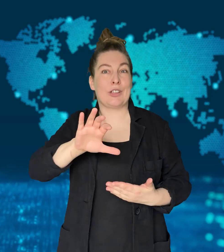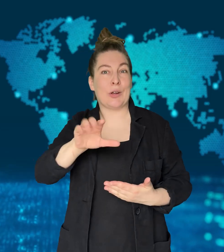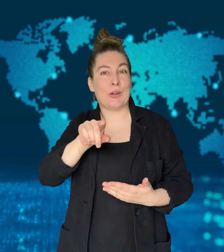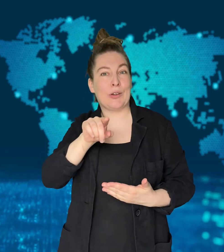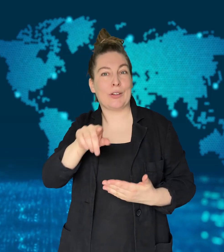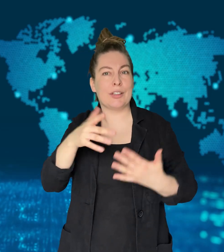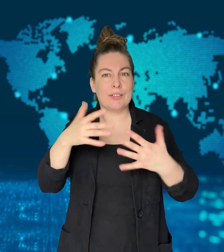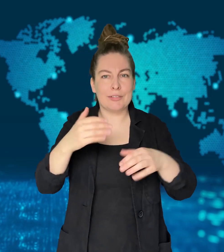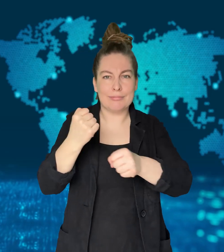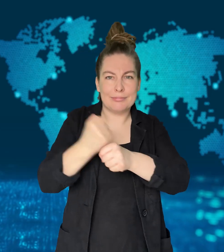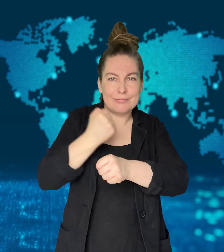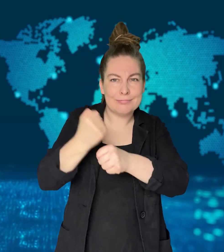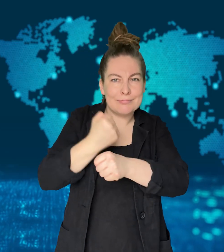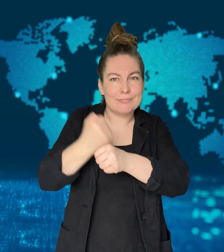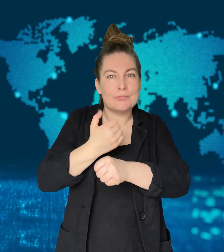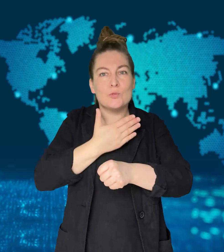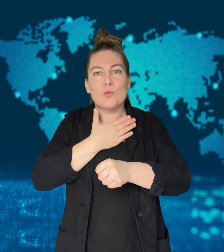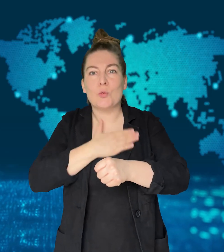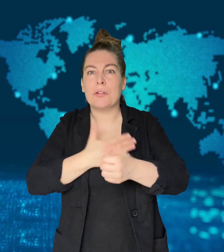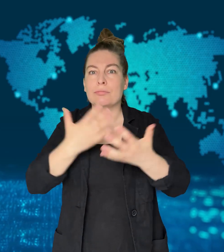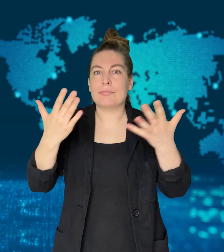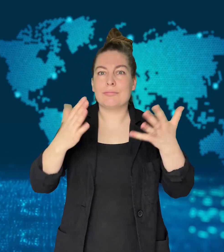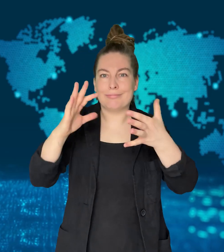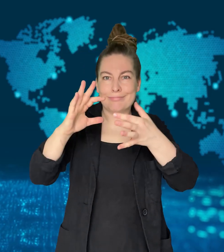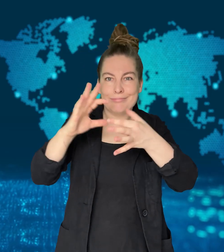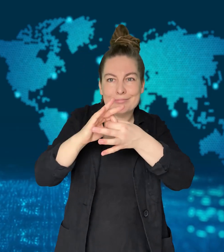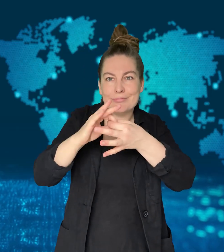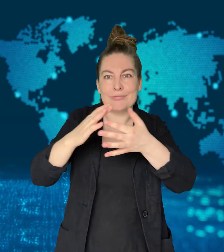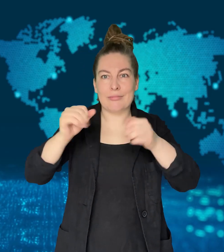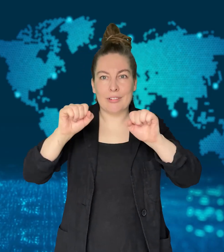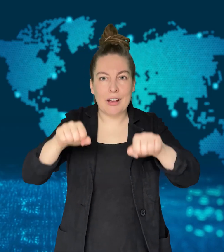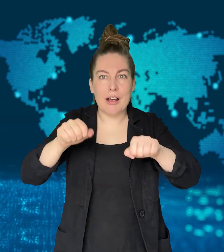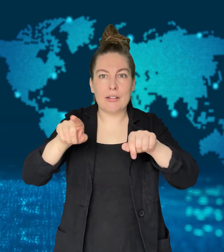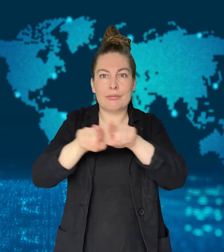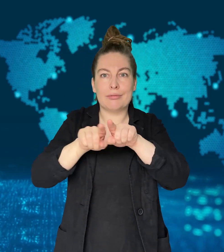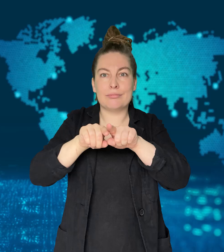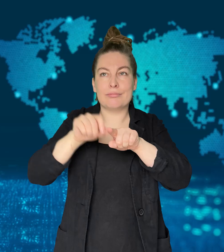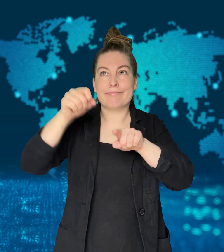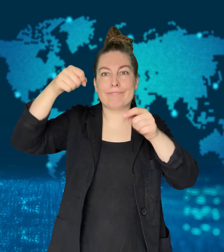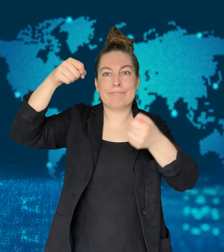and deploying satellites that have the capability of